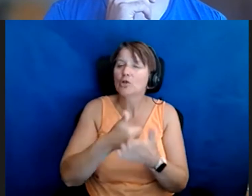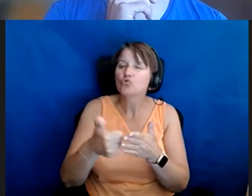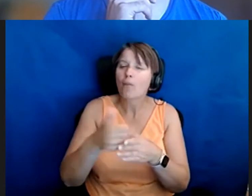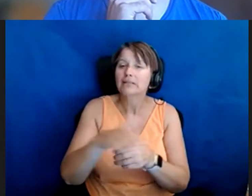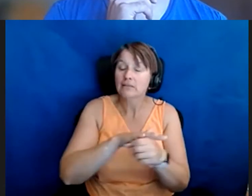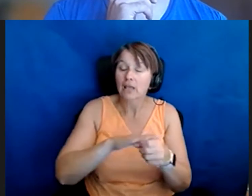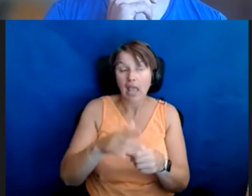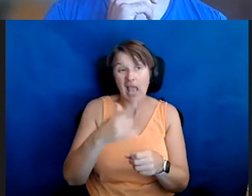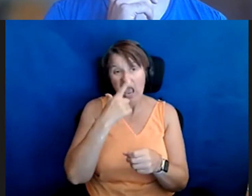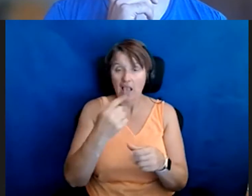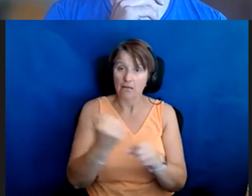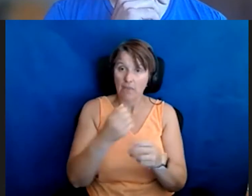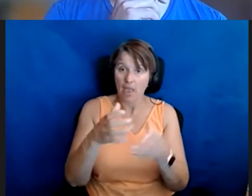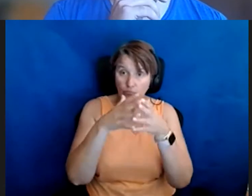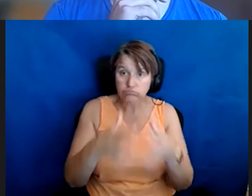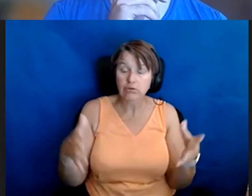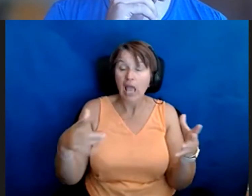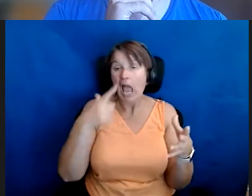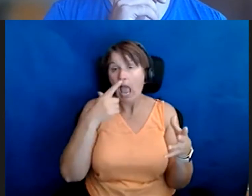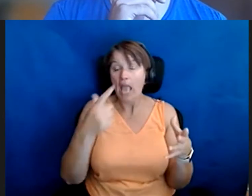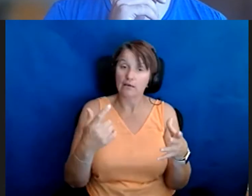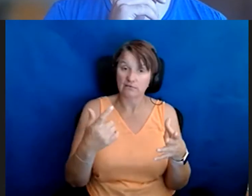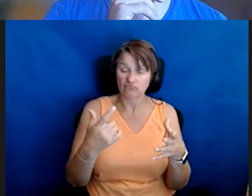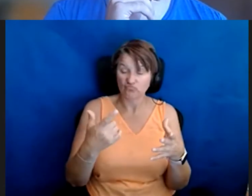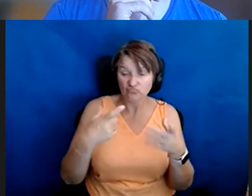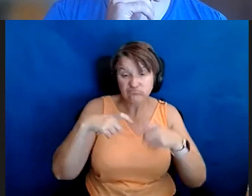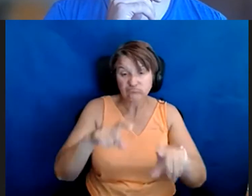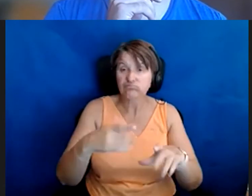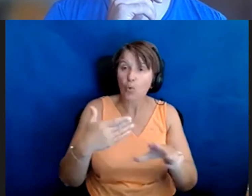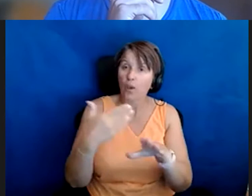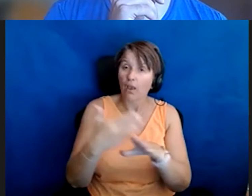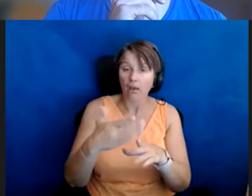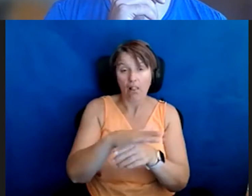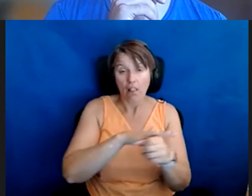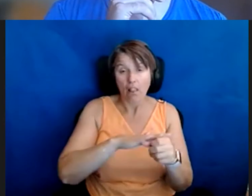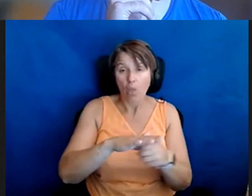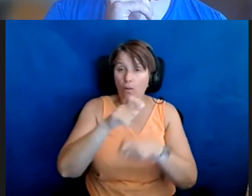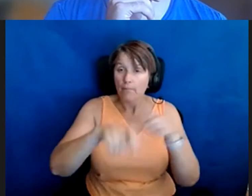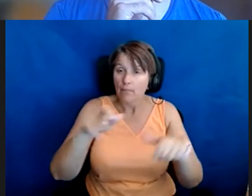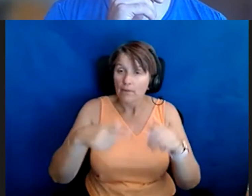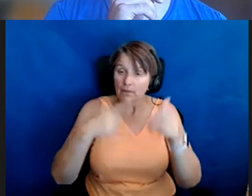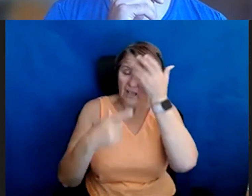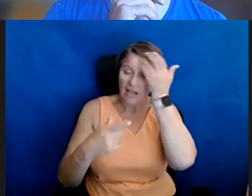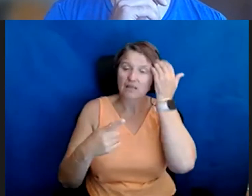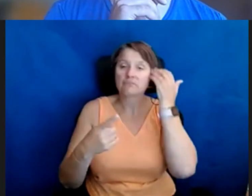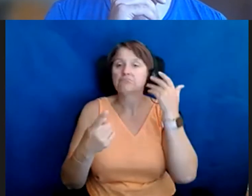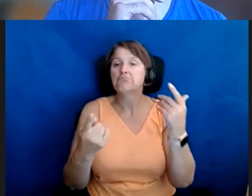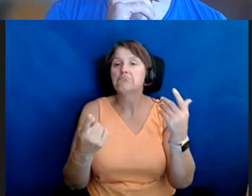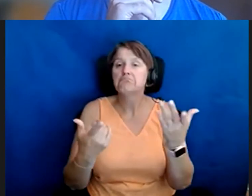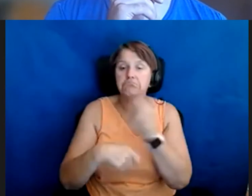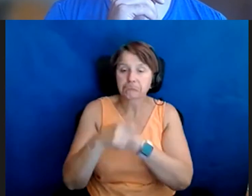I could keep working on it to scale it up to like you say, local people can keep scaling up if they're, if they want to.